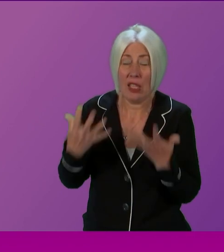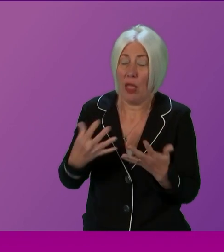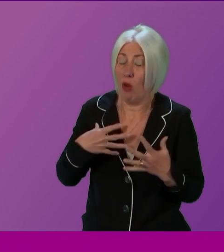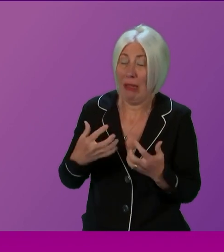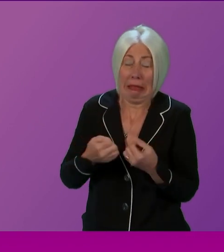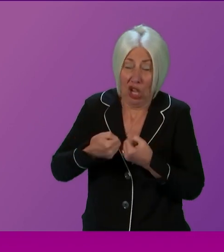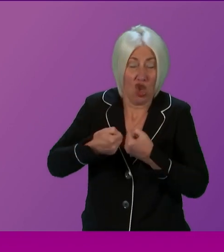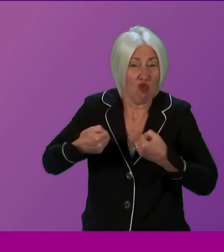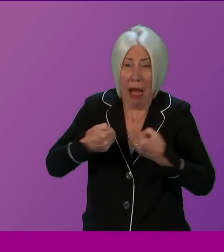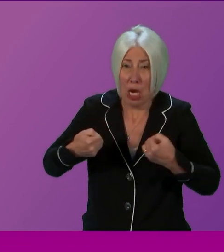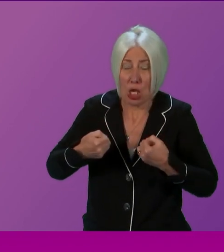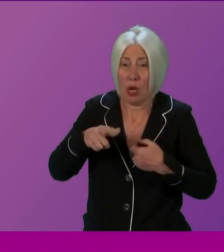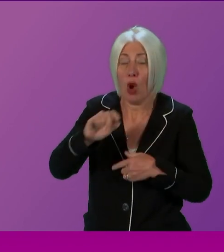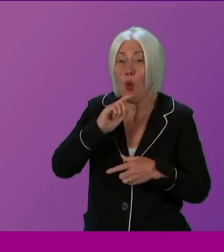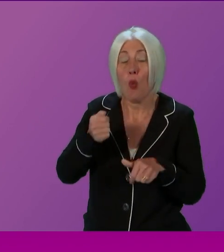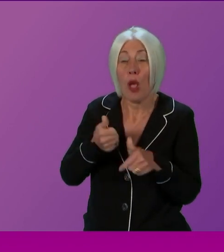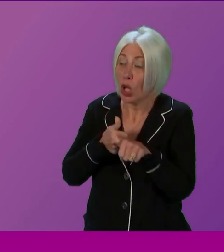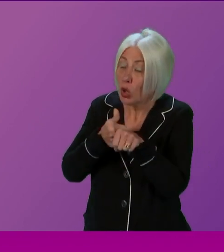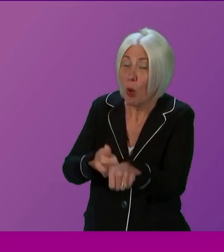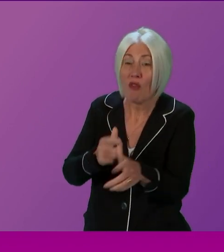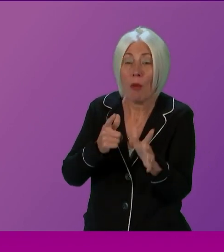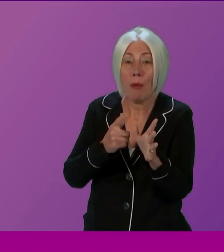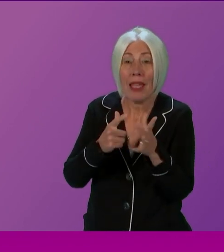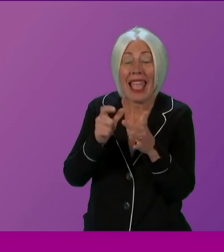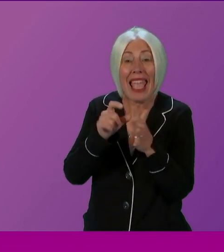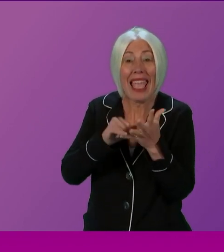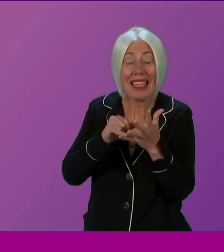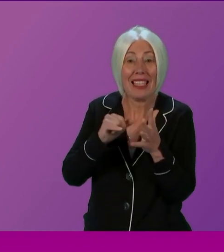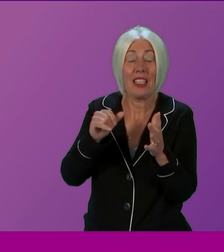point. Will she support the call from Age UK for an amnesty on pre-payment meters,